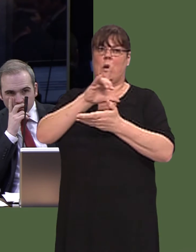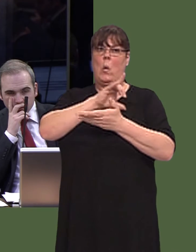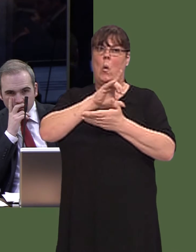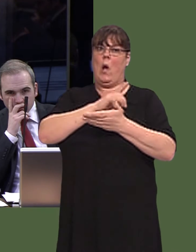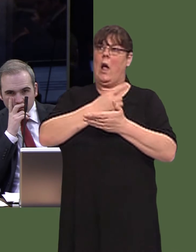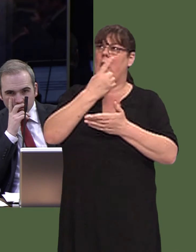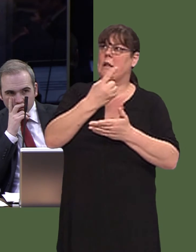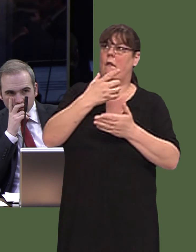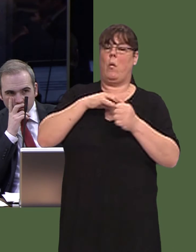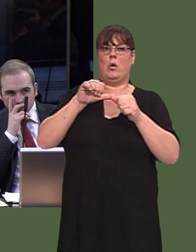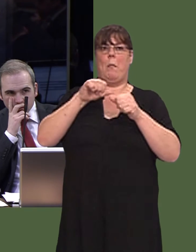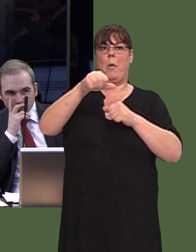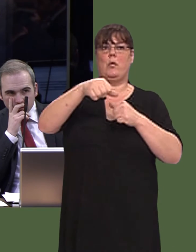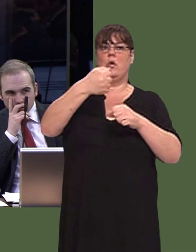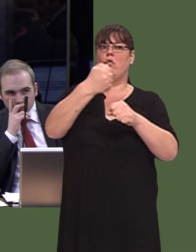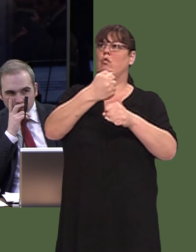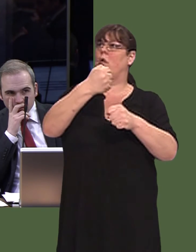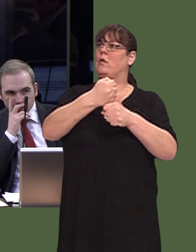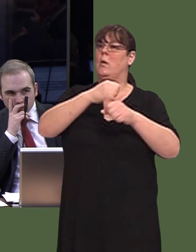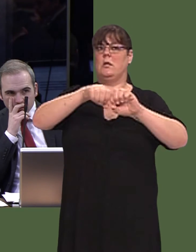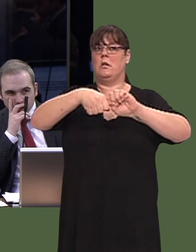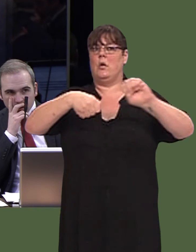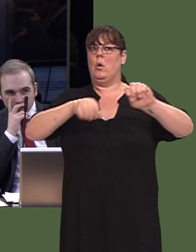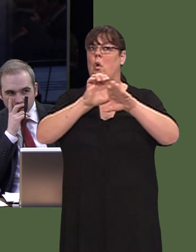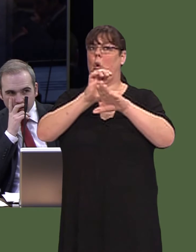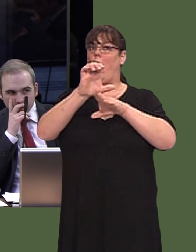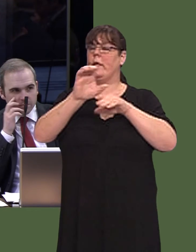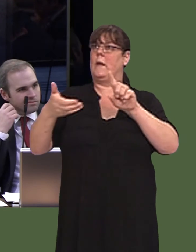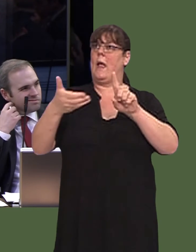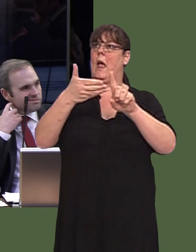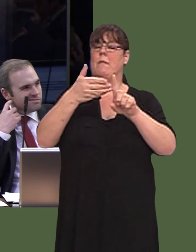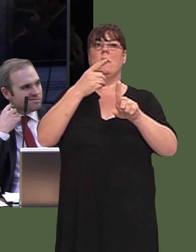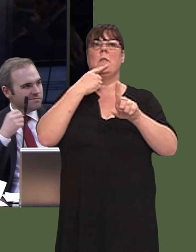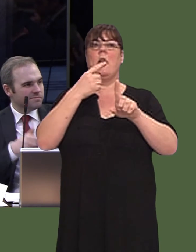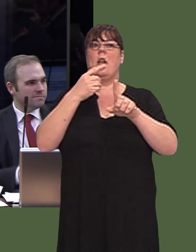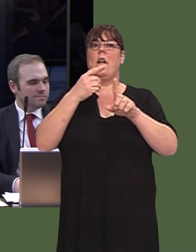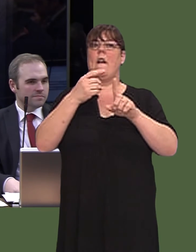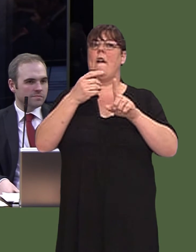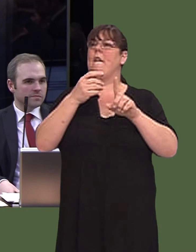pay her way through a postgraduate course to become a physican associate in Bangor.